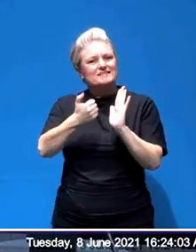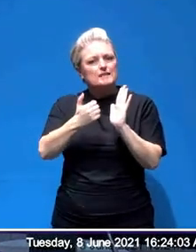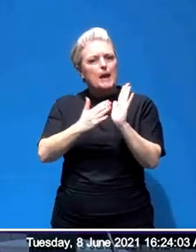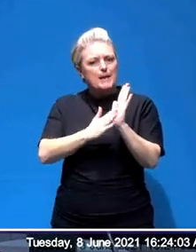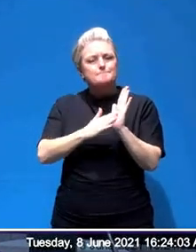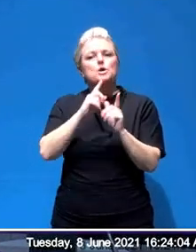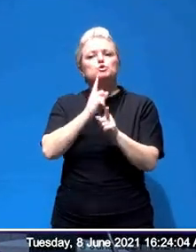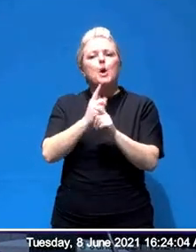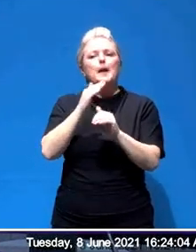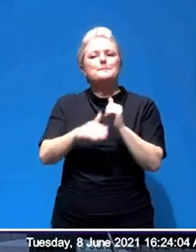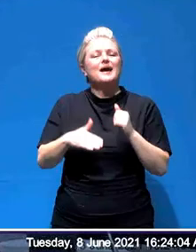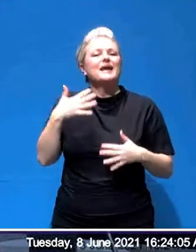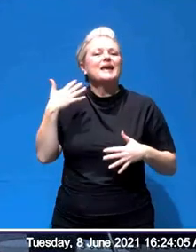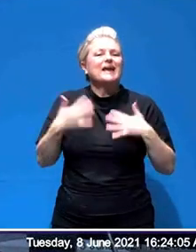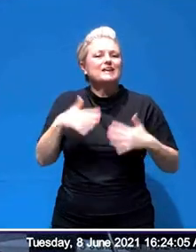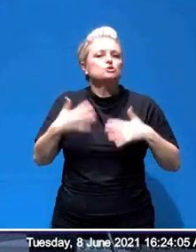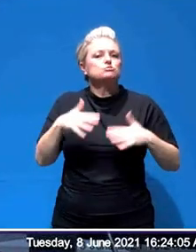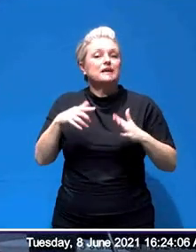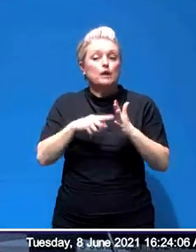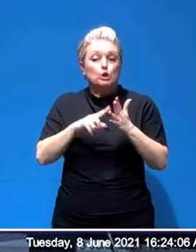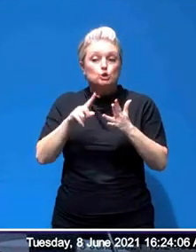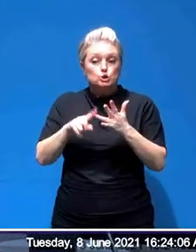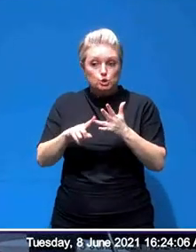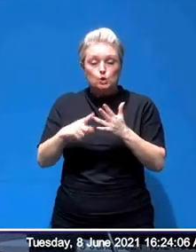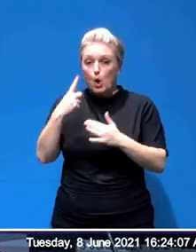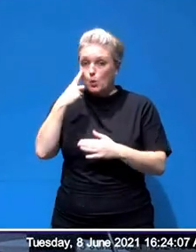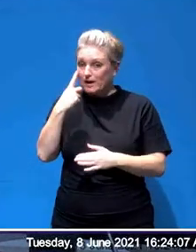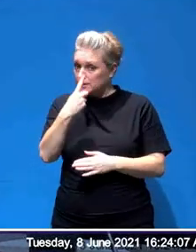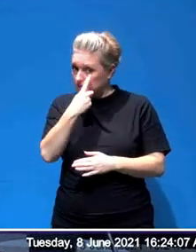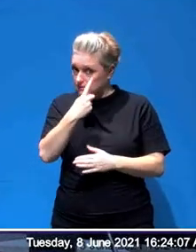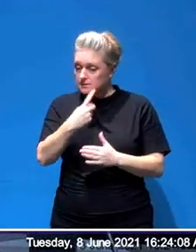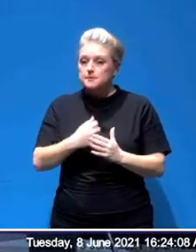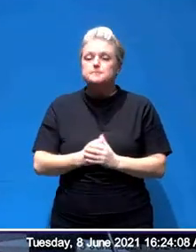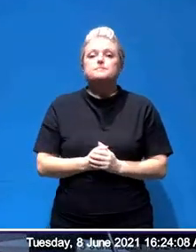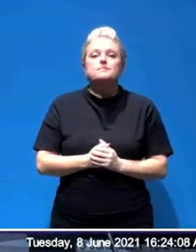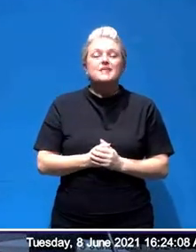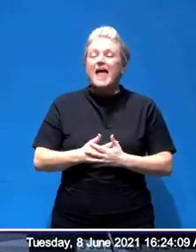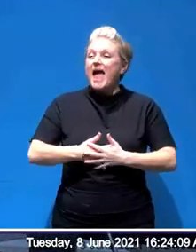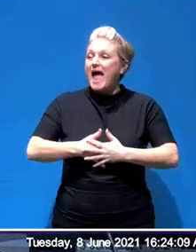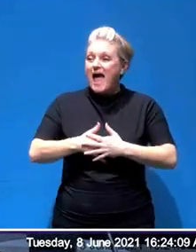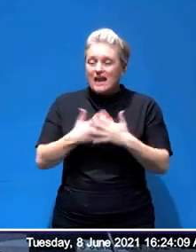witness, and it extends to any person who causes any damage, loss or